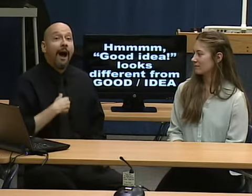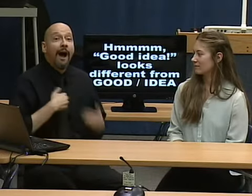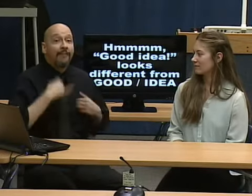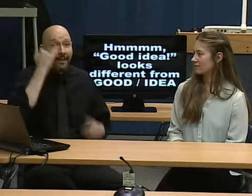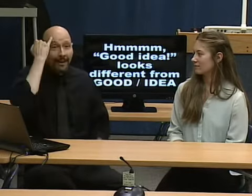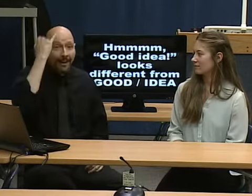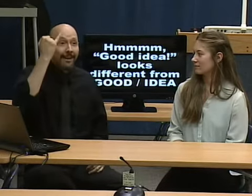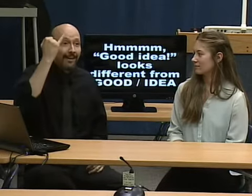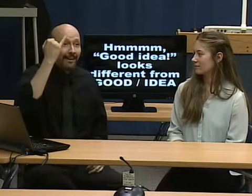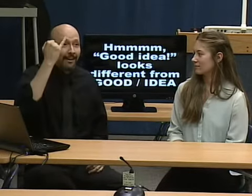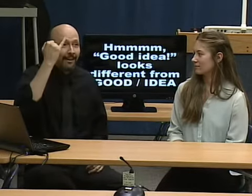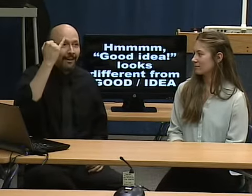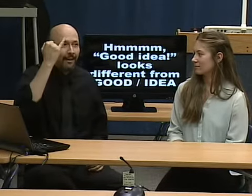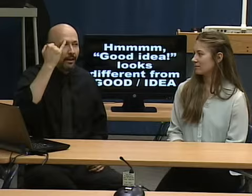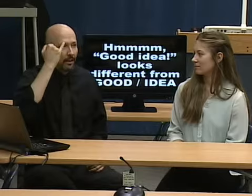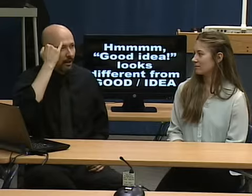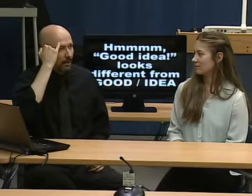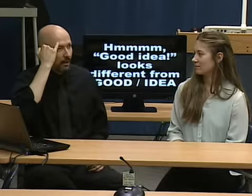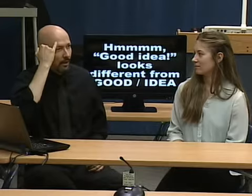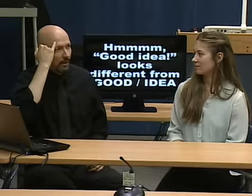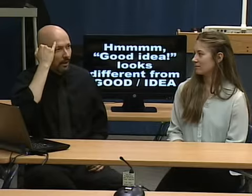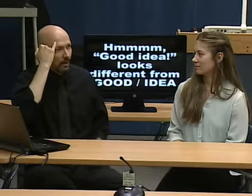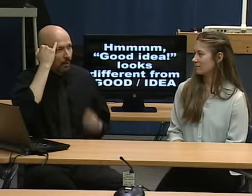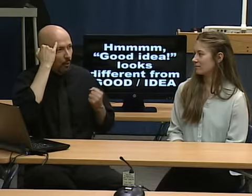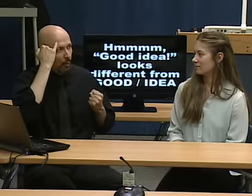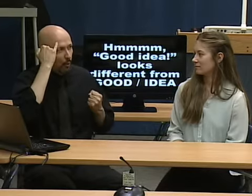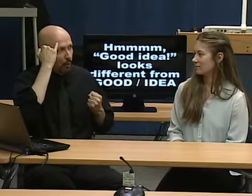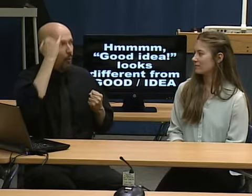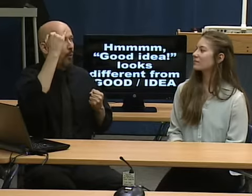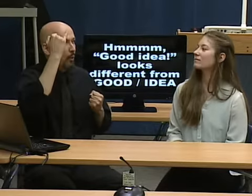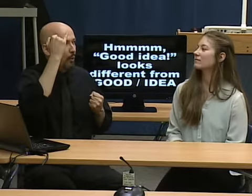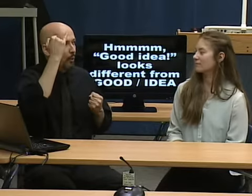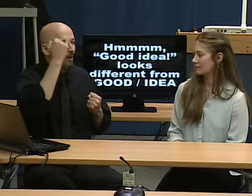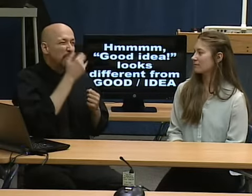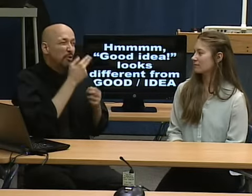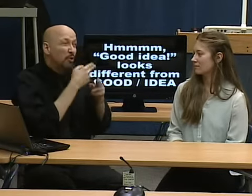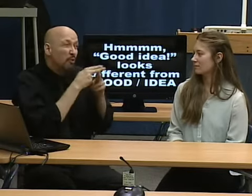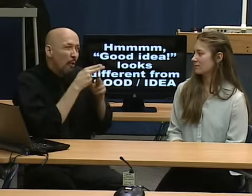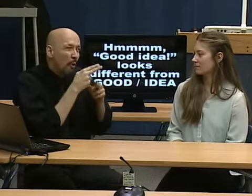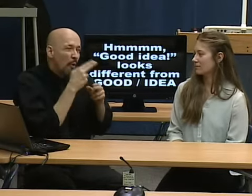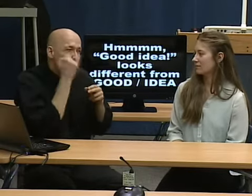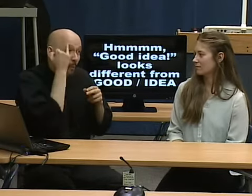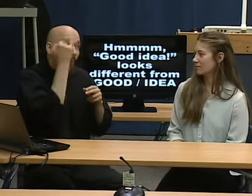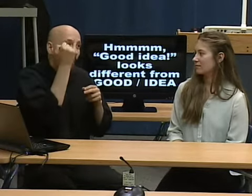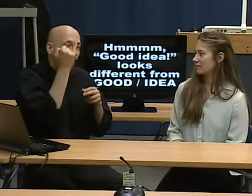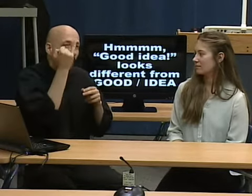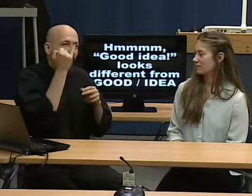"I have an idea." The sign "idea" is also being held. A brief hold, but a hold.